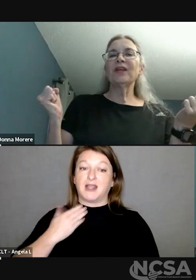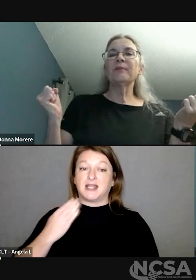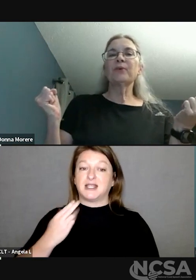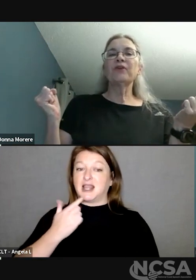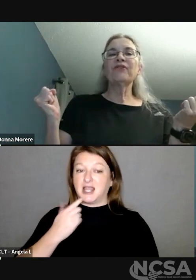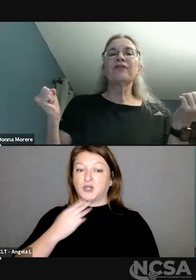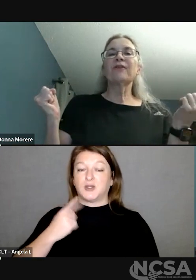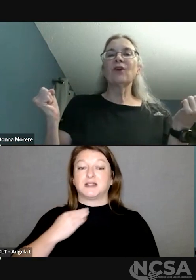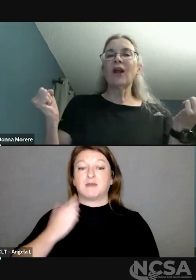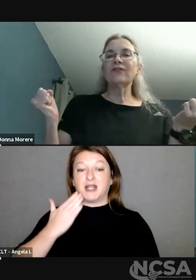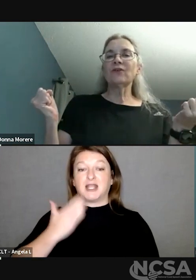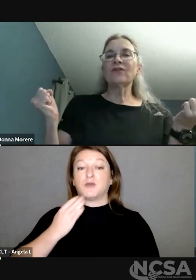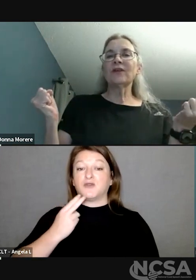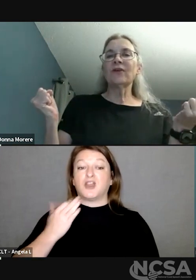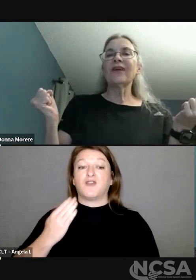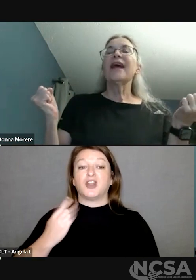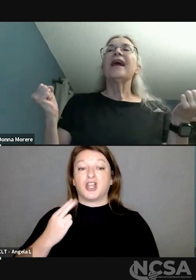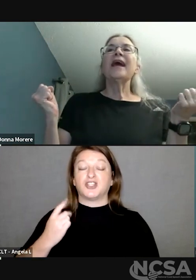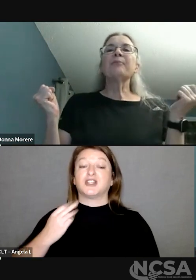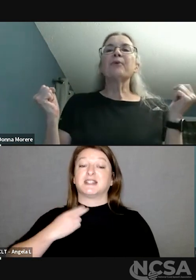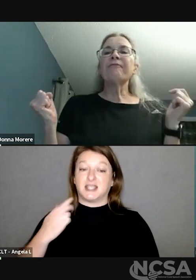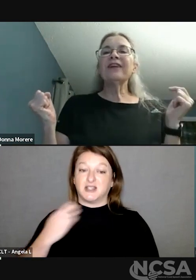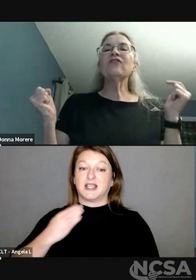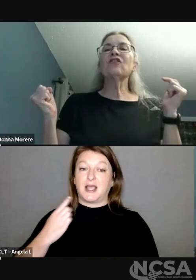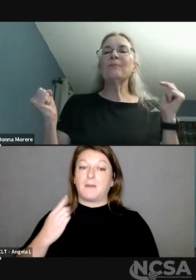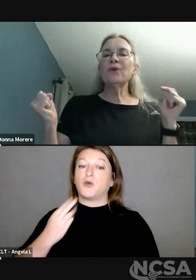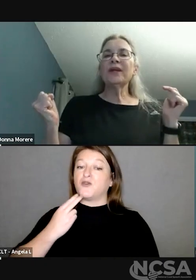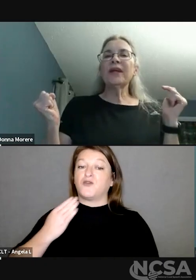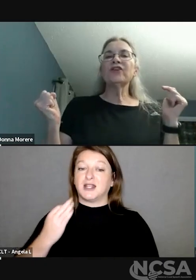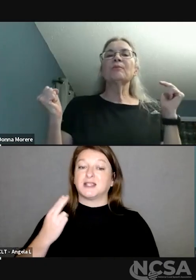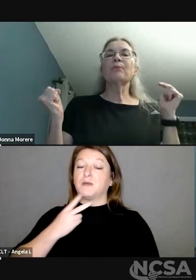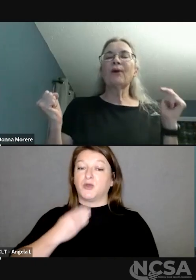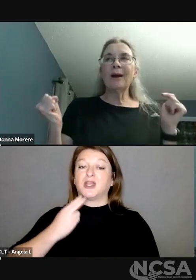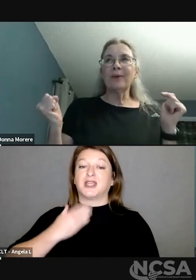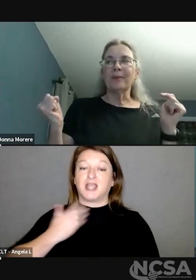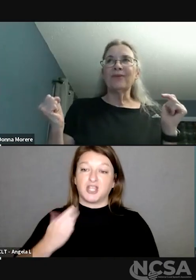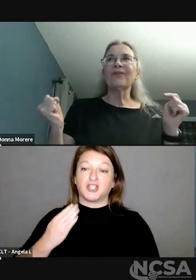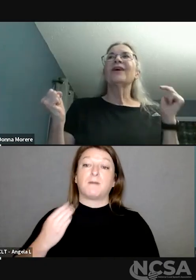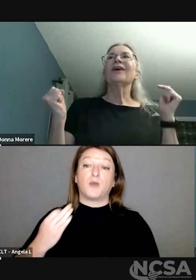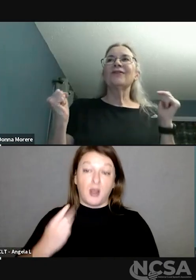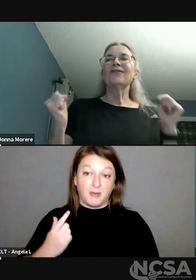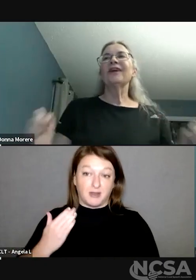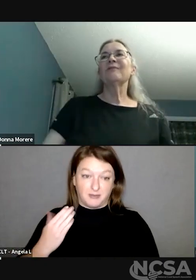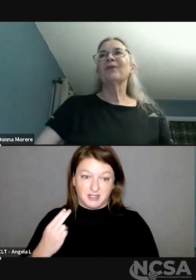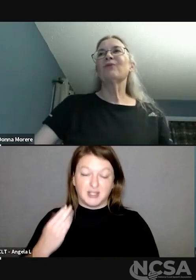improves their phonological skills and prevents communication problems associated with reading"